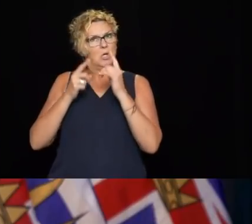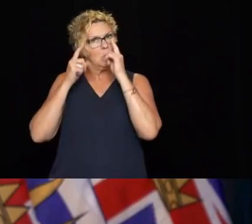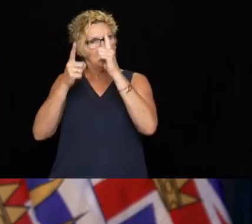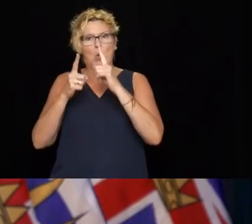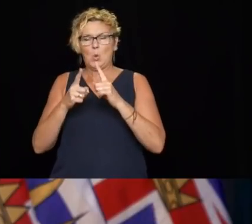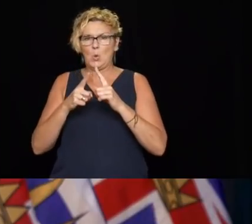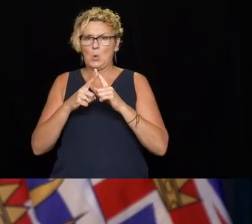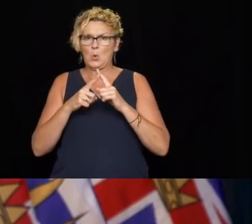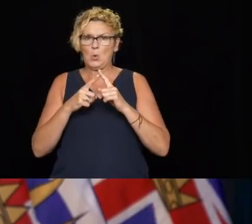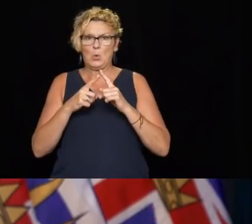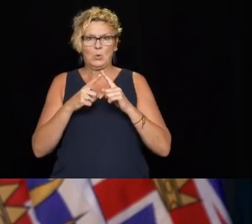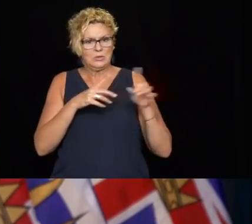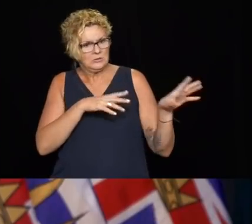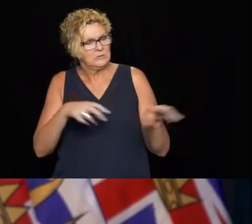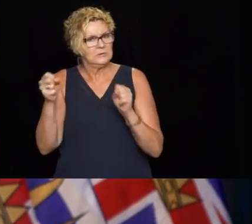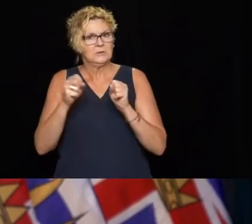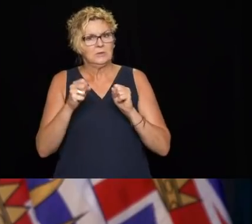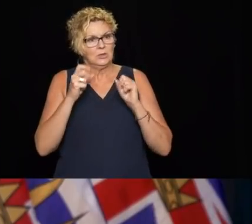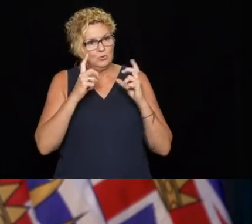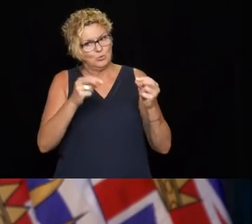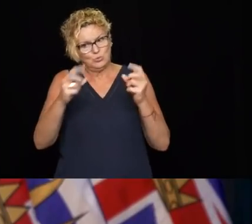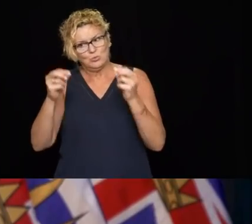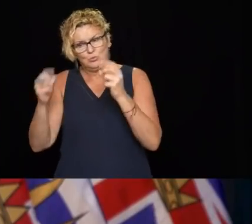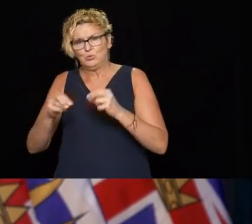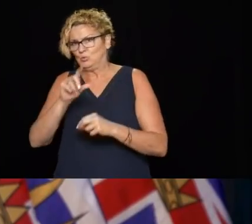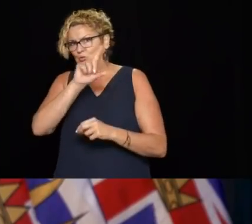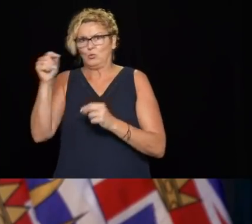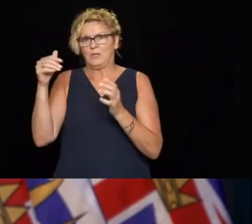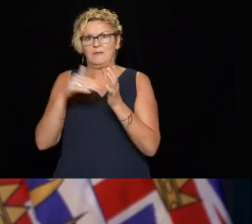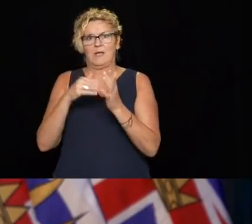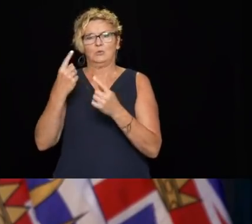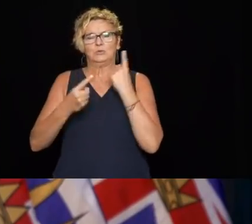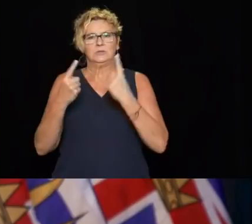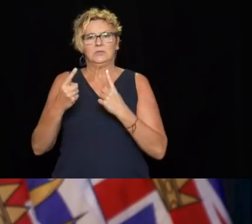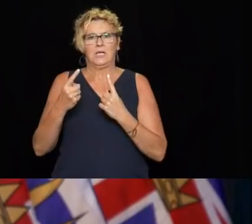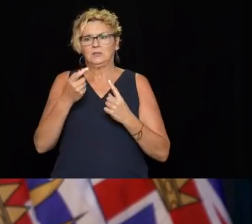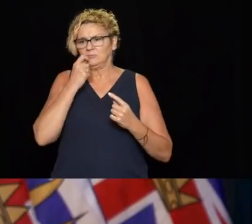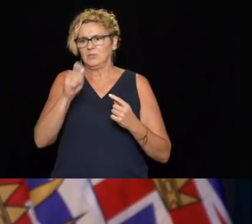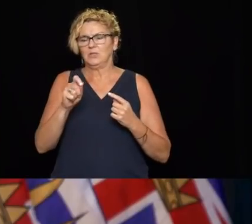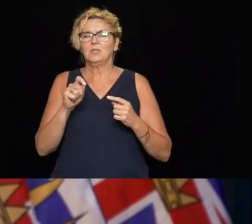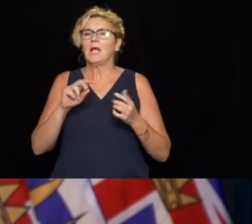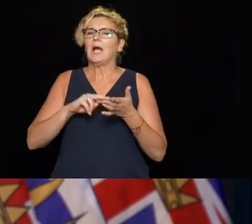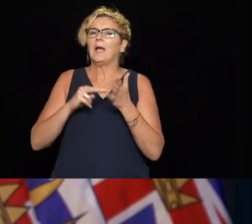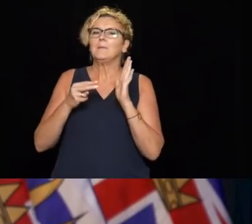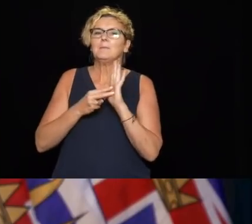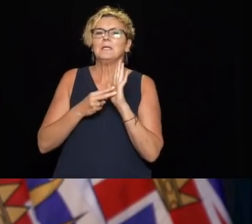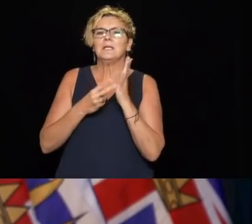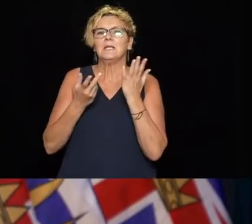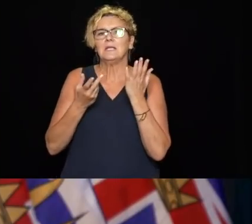to keep a handle on COVID but also make sure the influenza which also causes outbreaks and disease and significant impacts